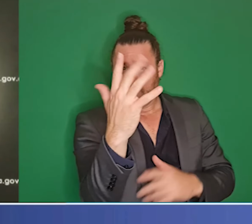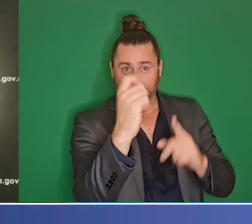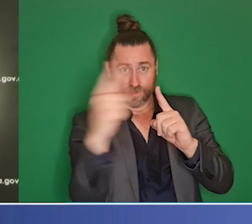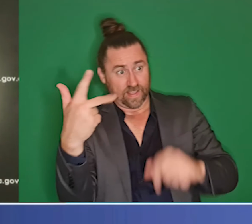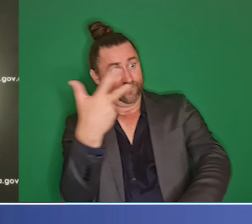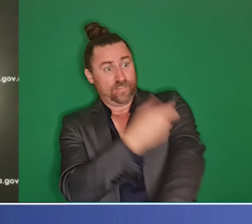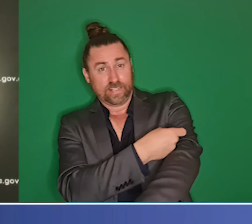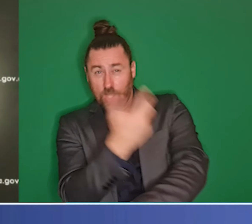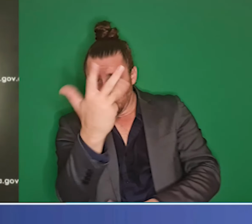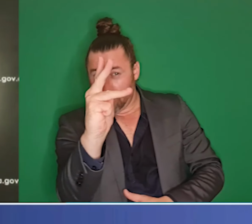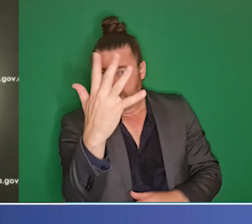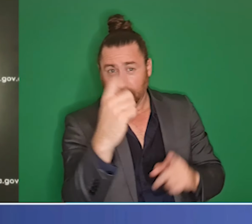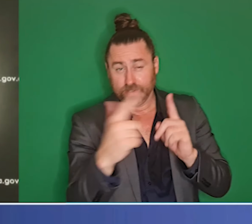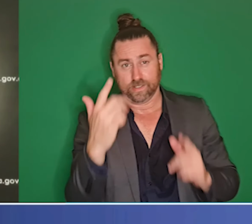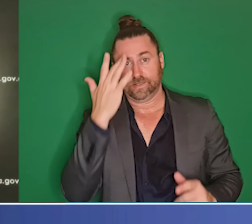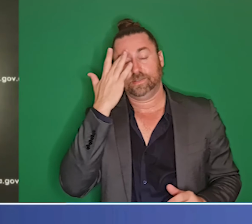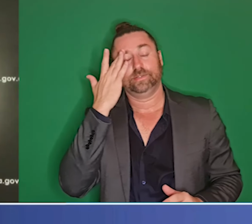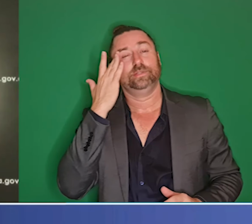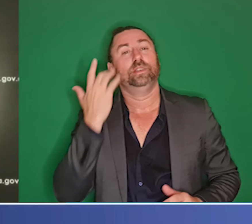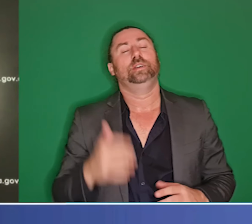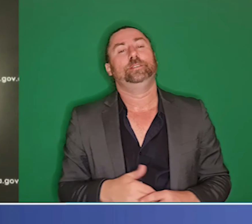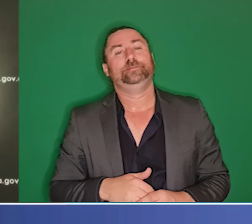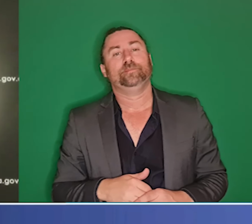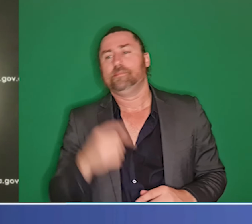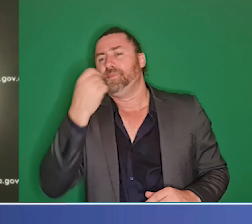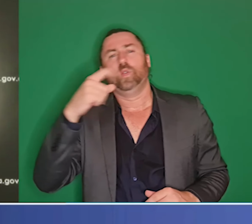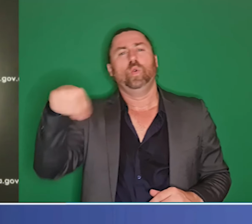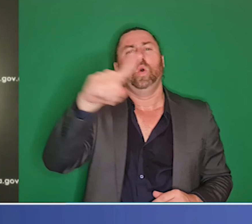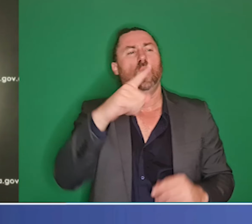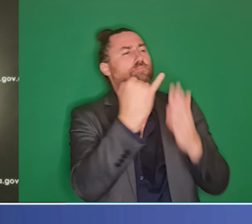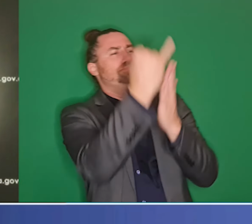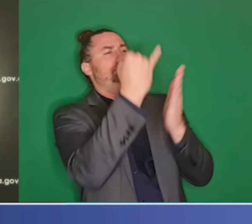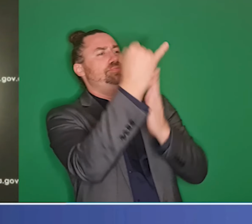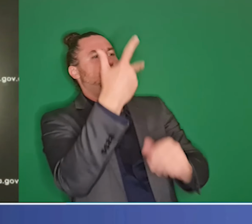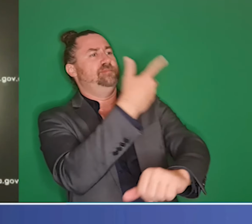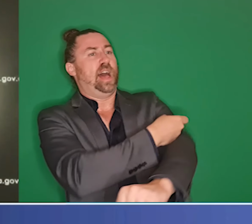Wherever people have said things that are anti-vax, we disagree with them.